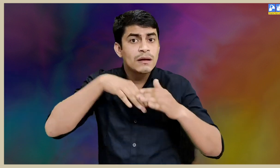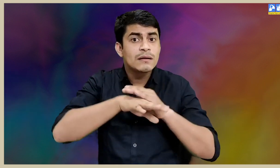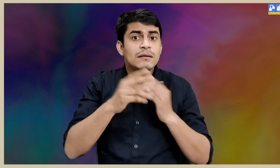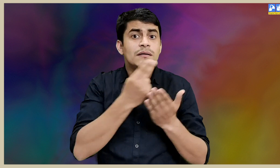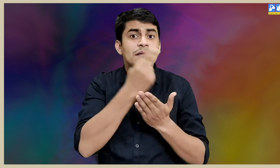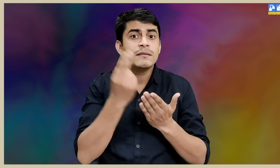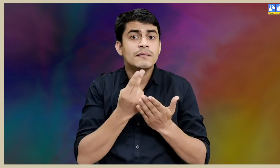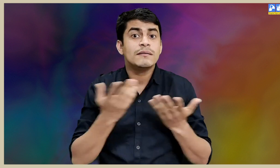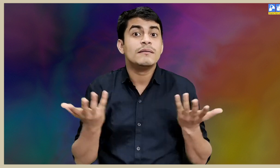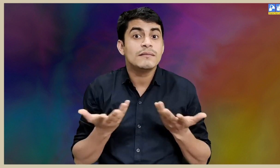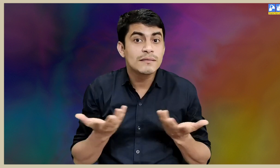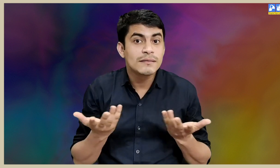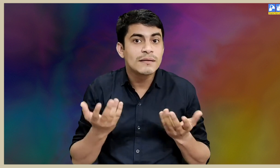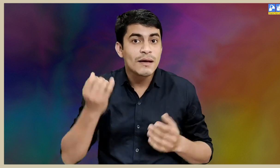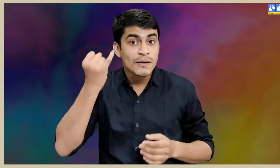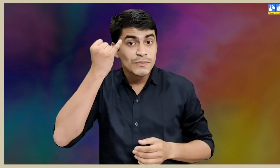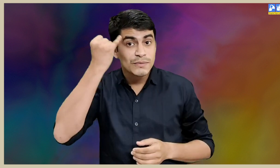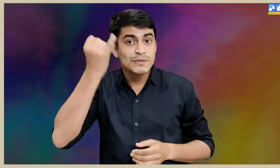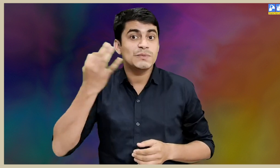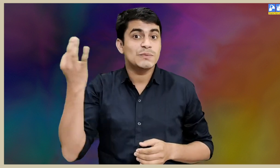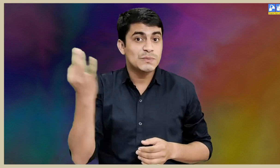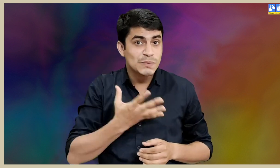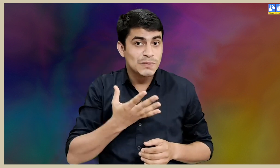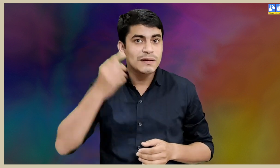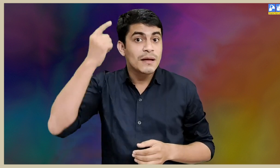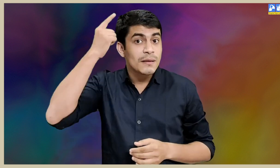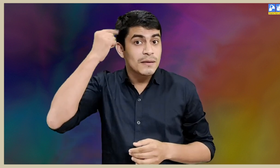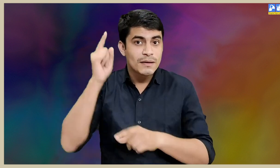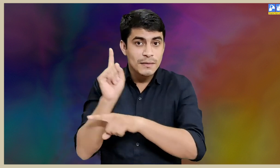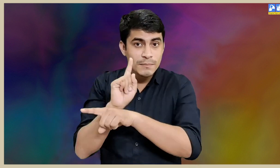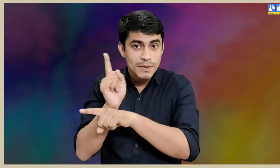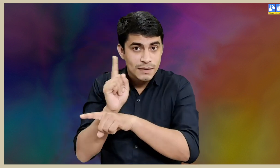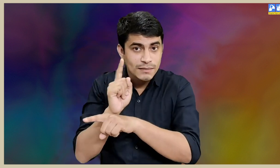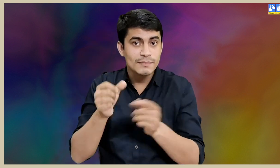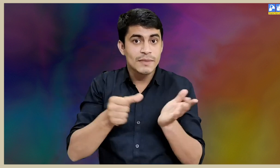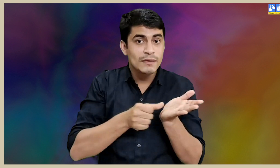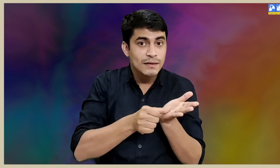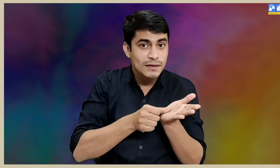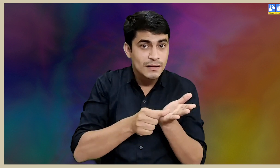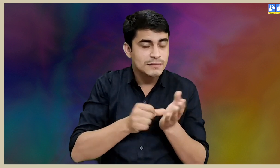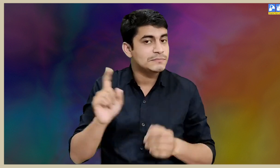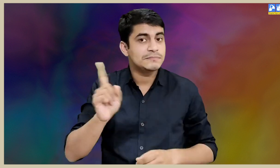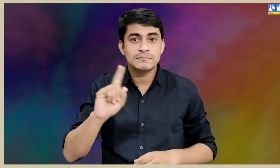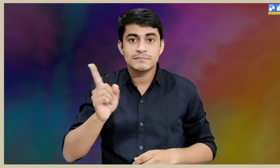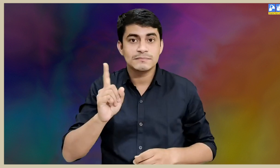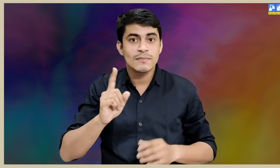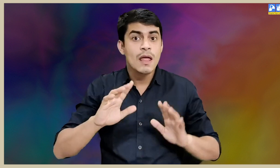We will draw them using a new technique. Instead of pencil and eraser,